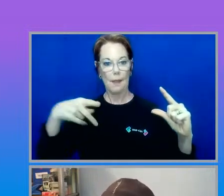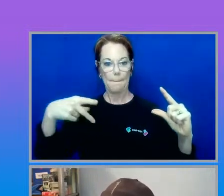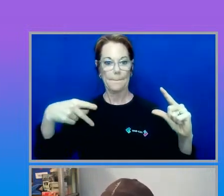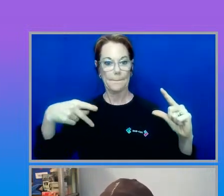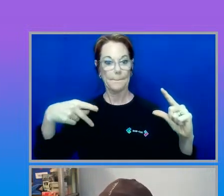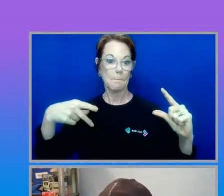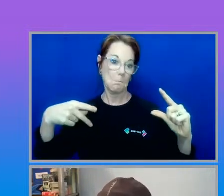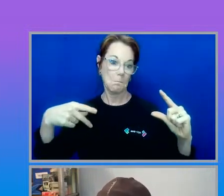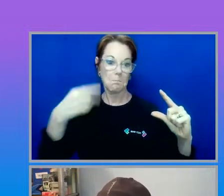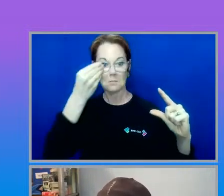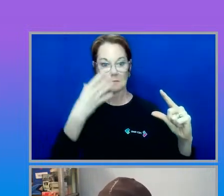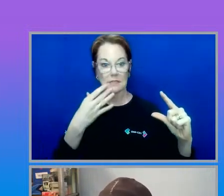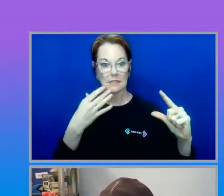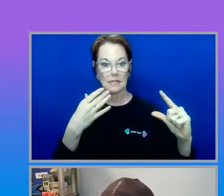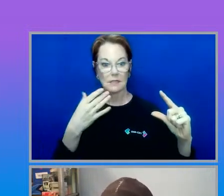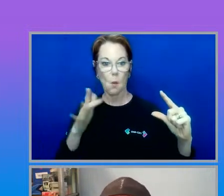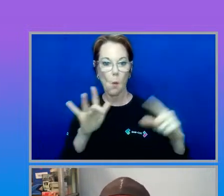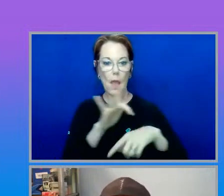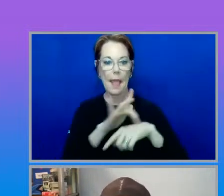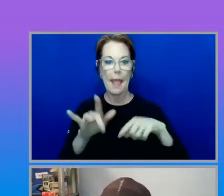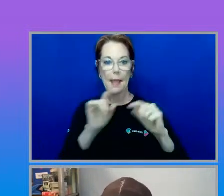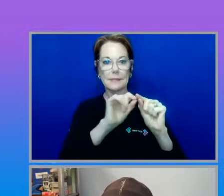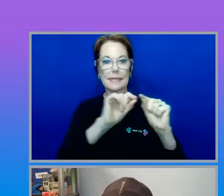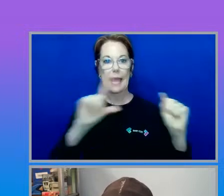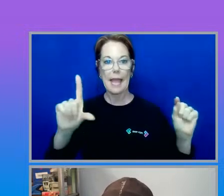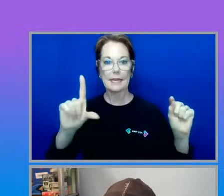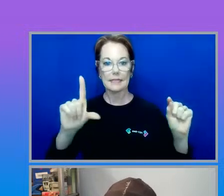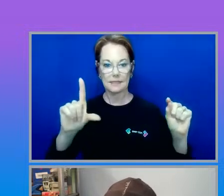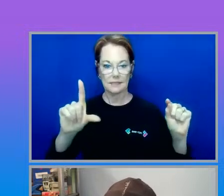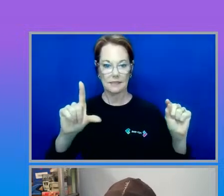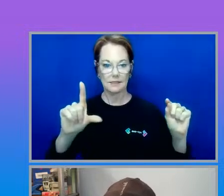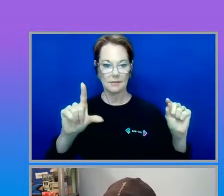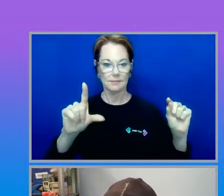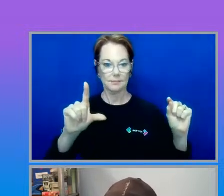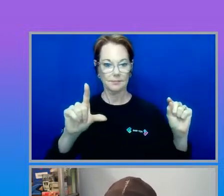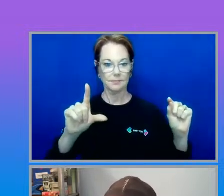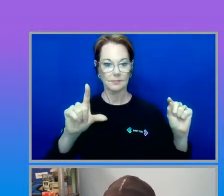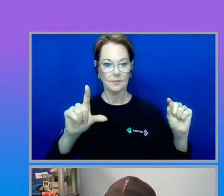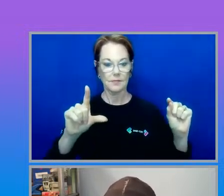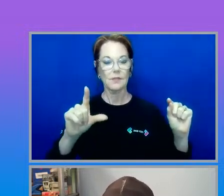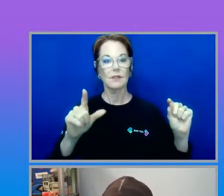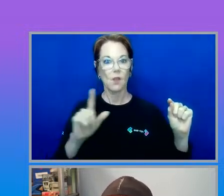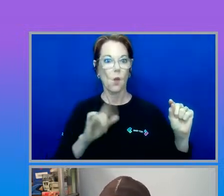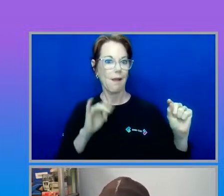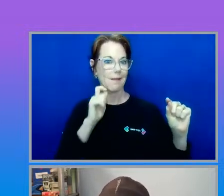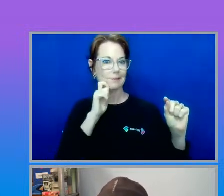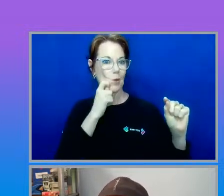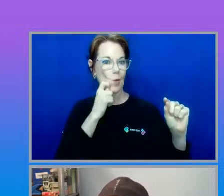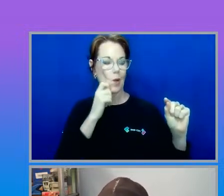says that there's an empty heading and ensure headings have discernible text, which is